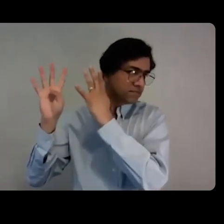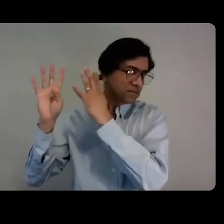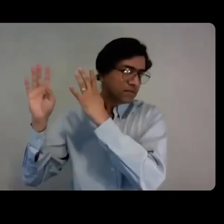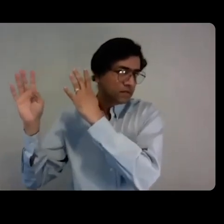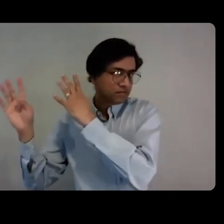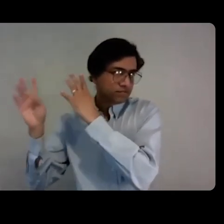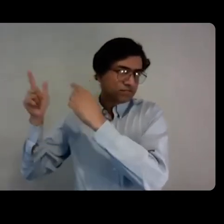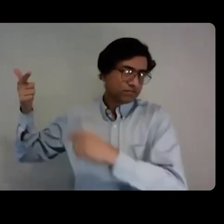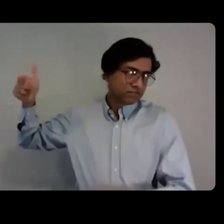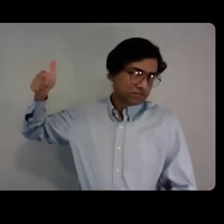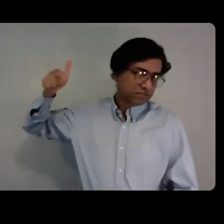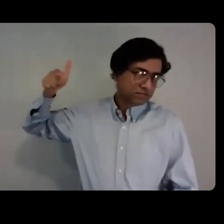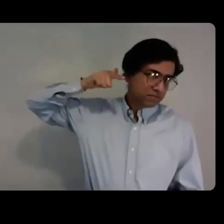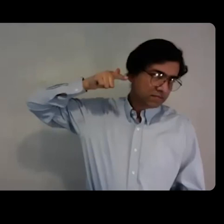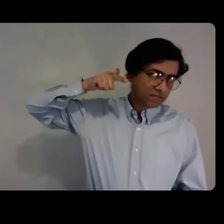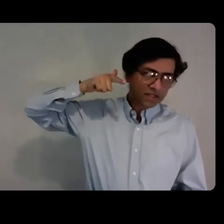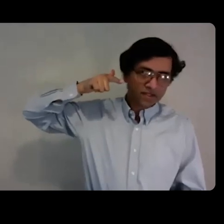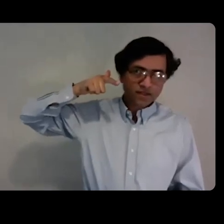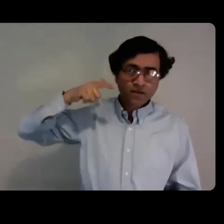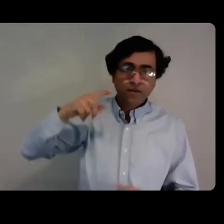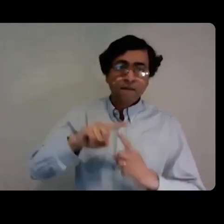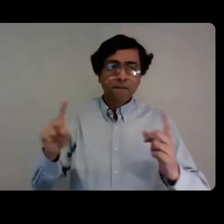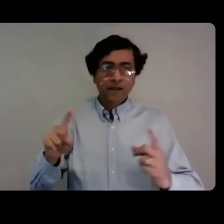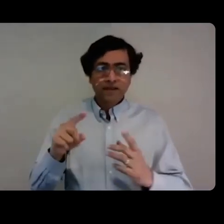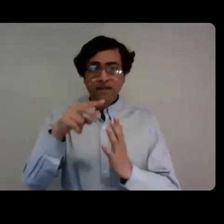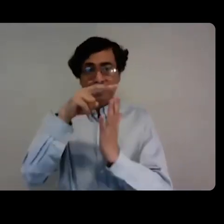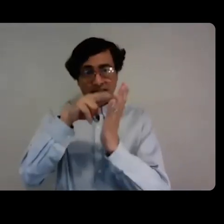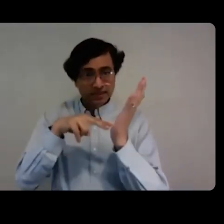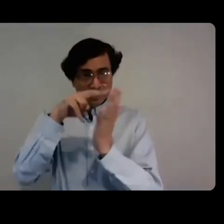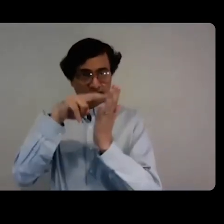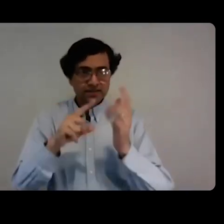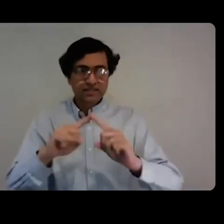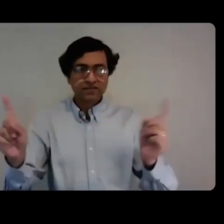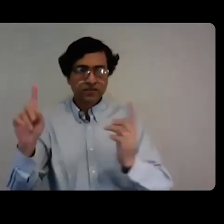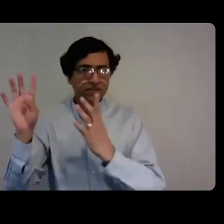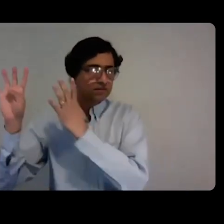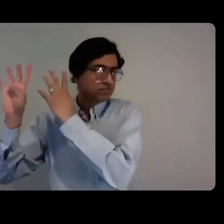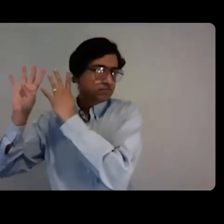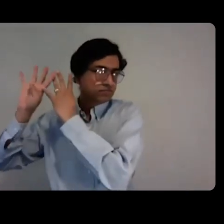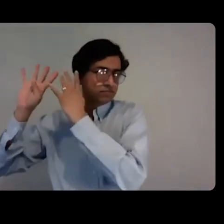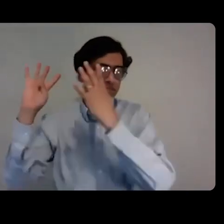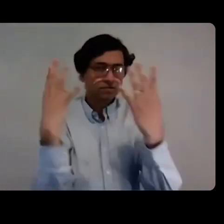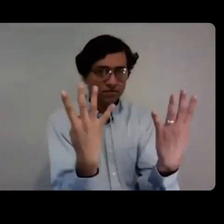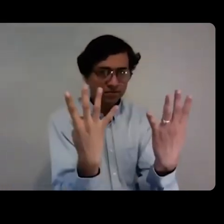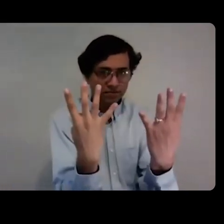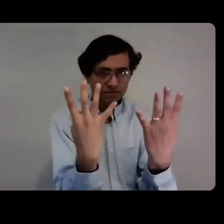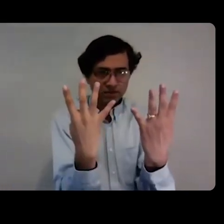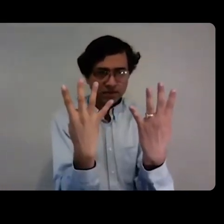So if we are looking at oral information coming into the ear, versus information coming